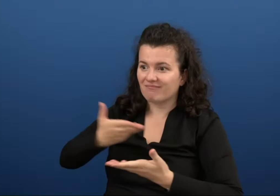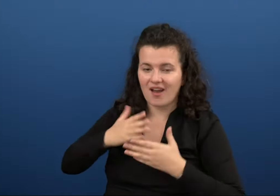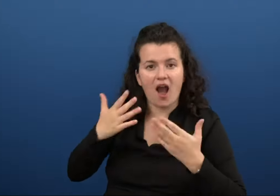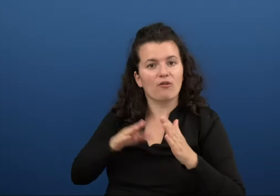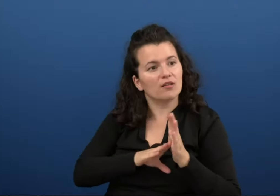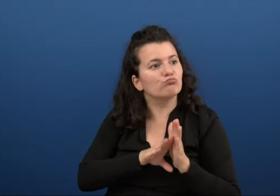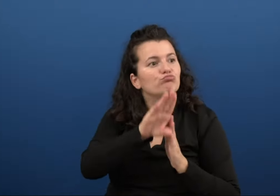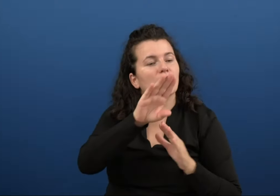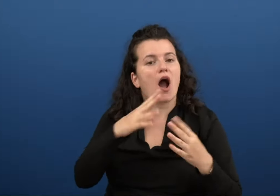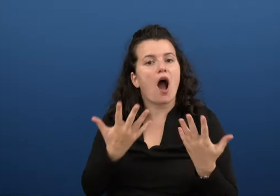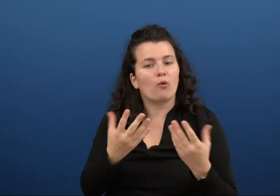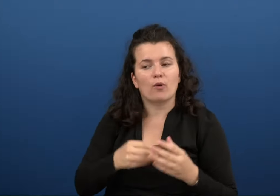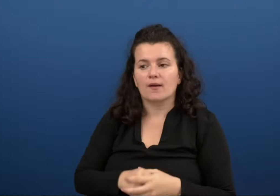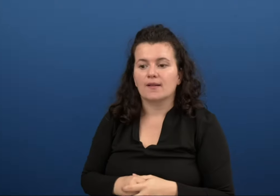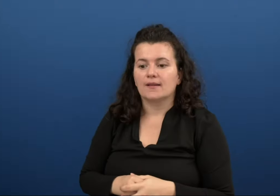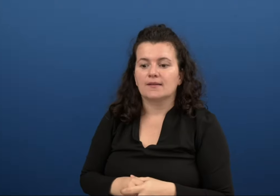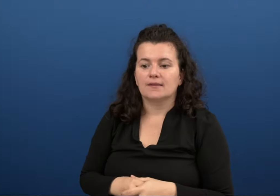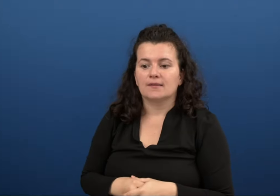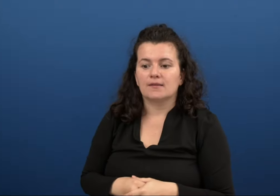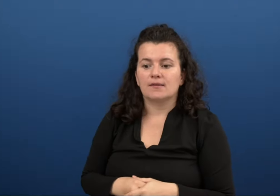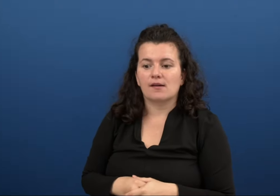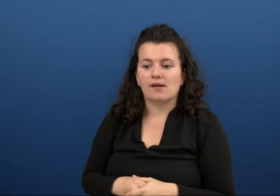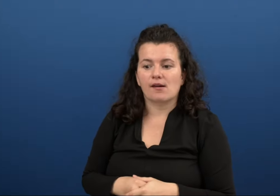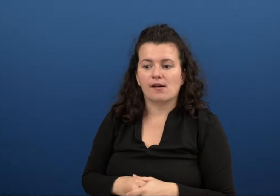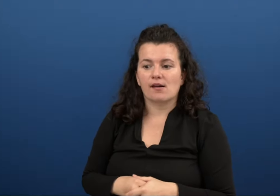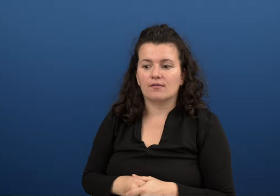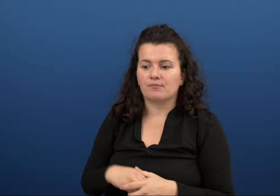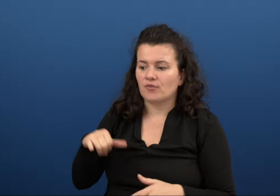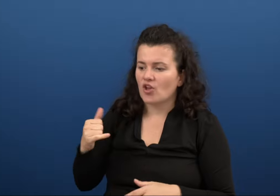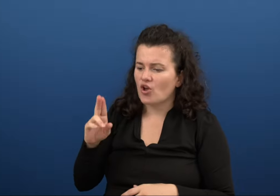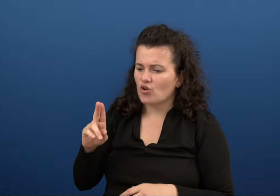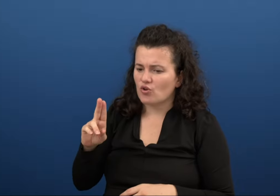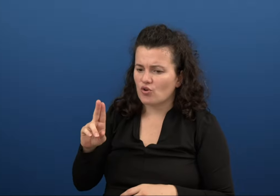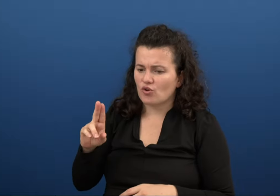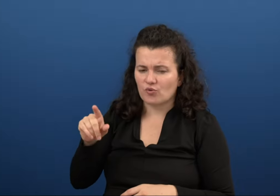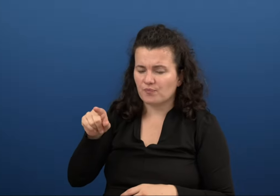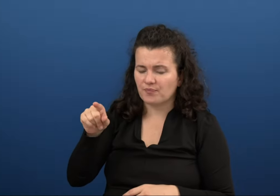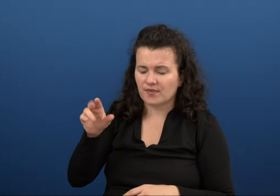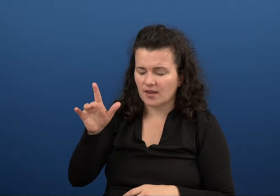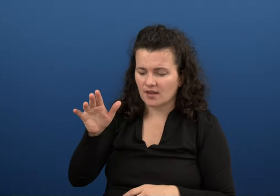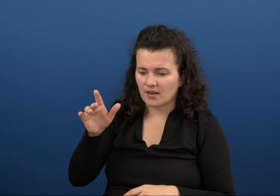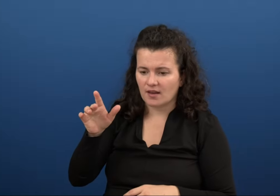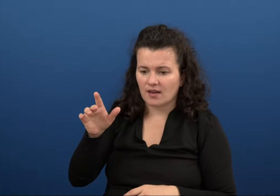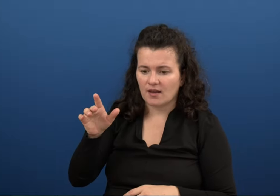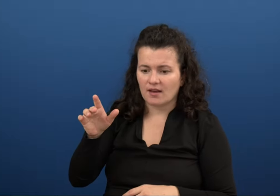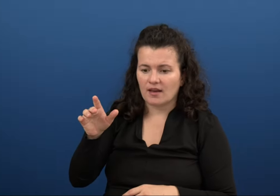unions. And I'm not sure, to your know from from them from from the voting that just happened